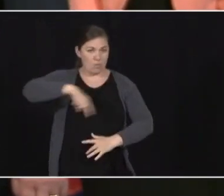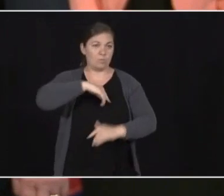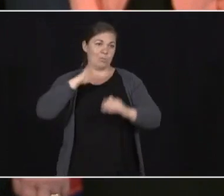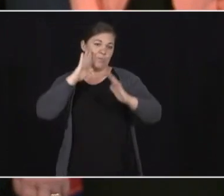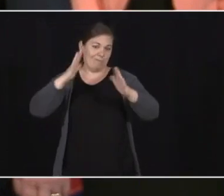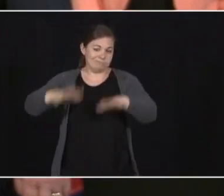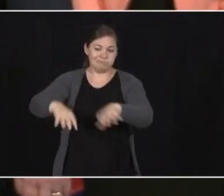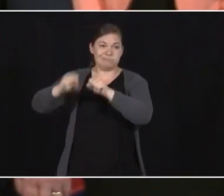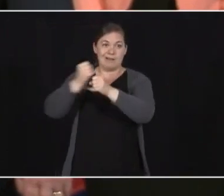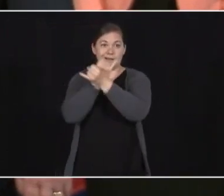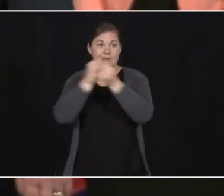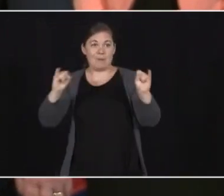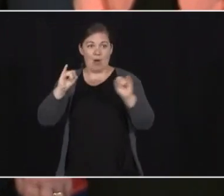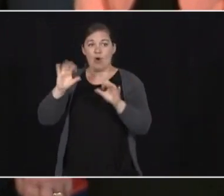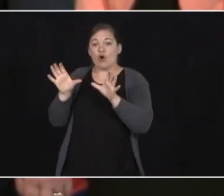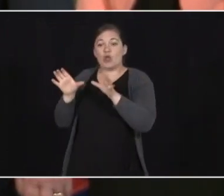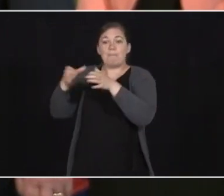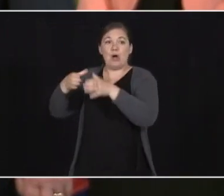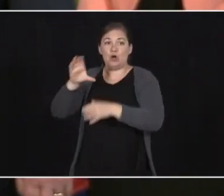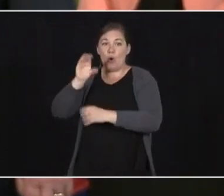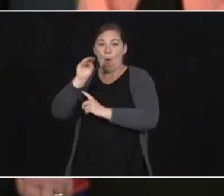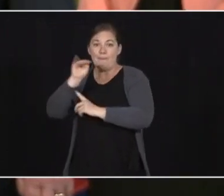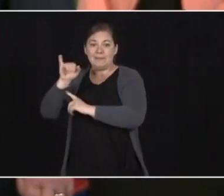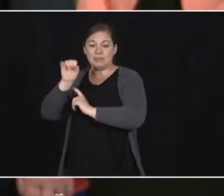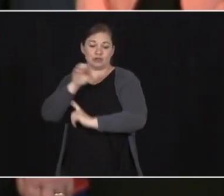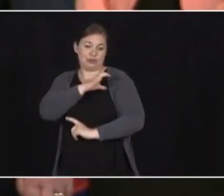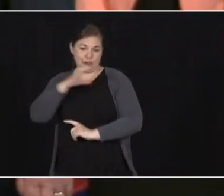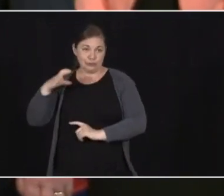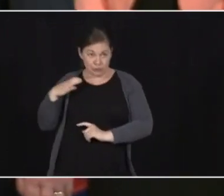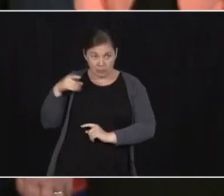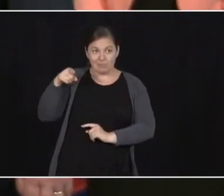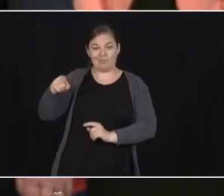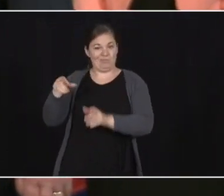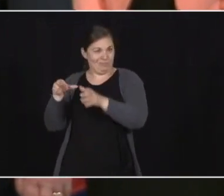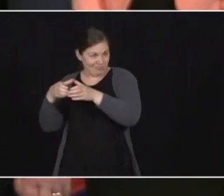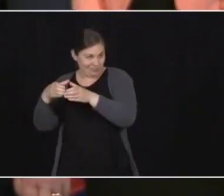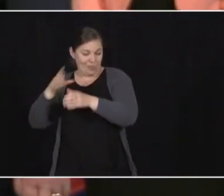independent commission. Into Ontario's long-term care system. Beginning in September. We will continue to act to keep